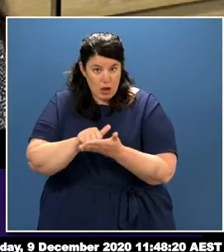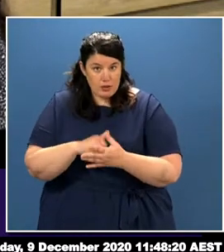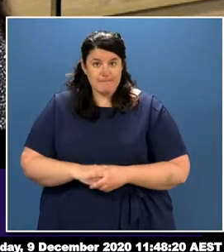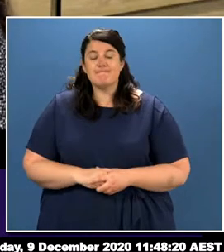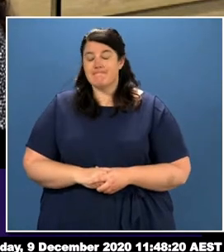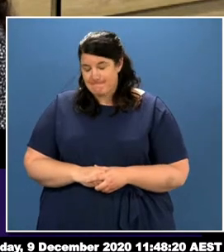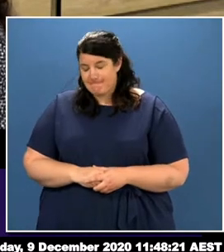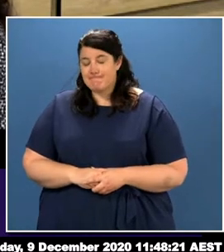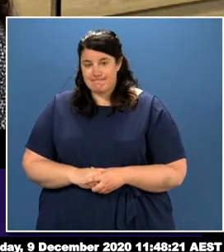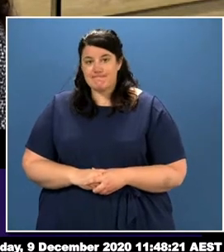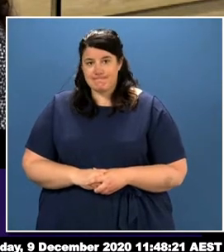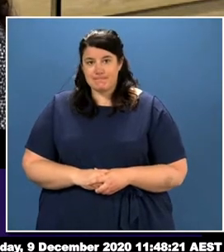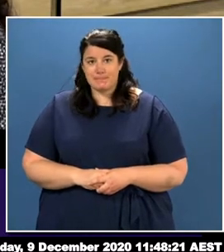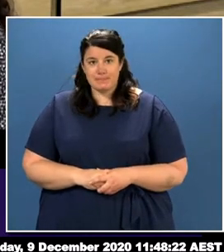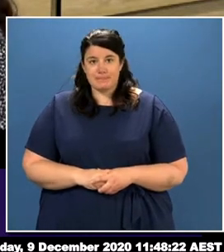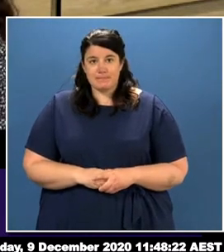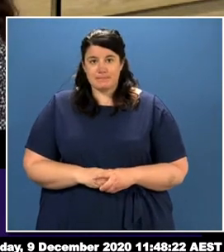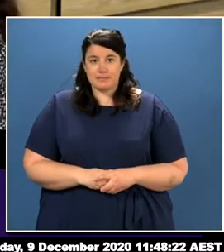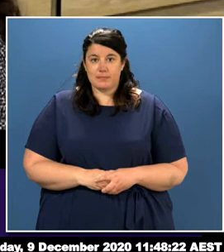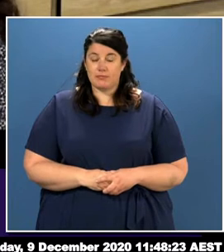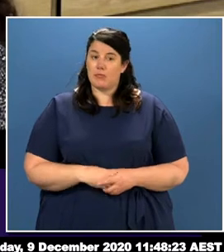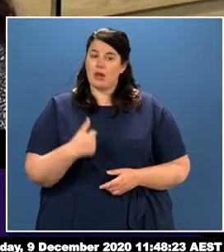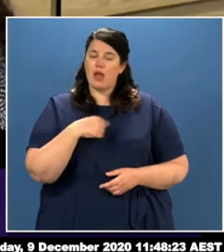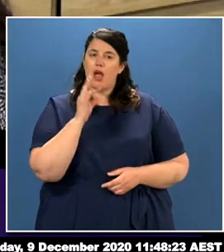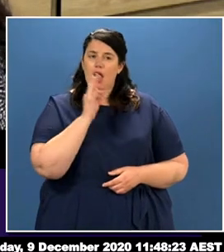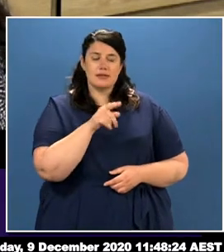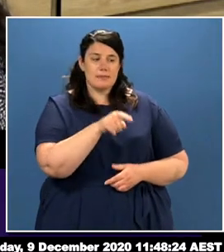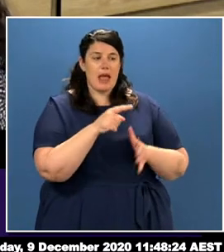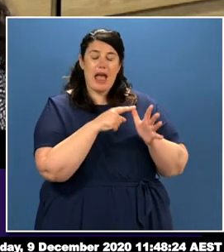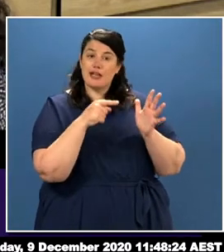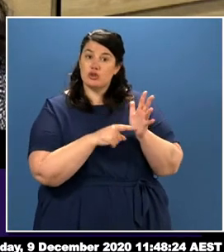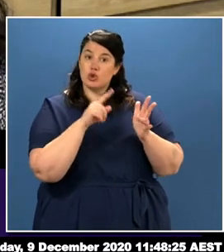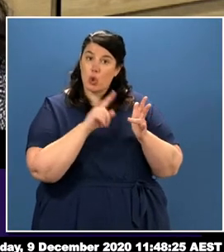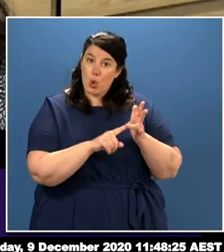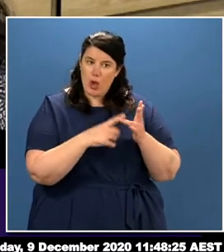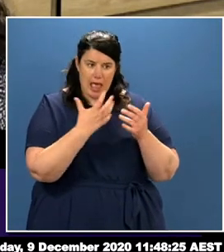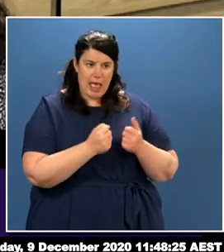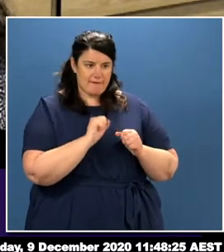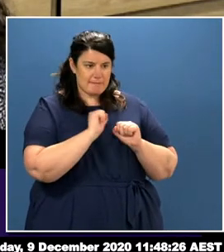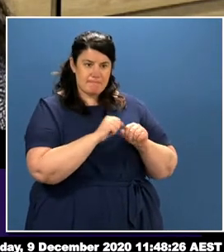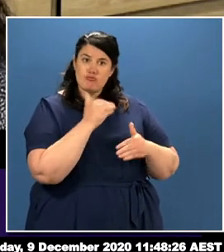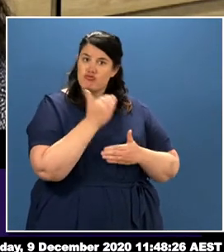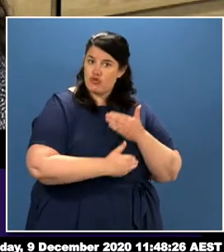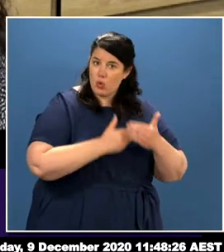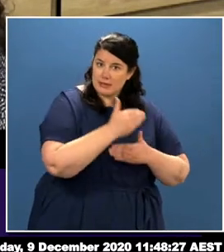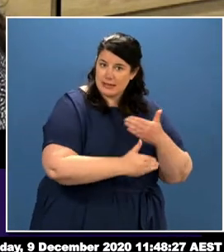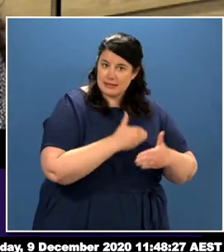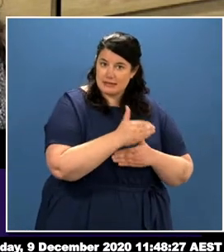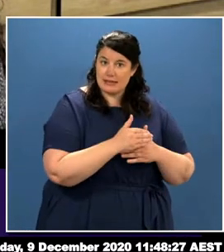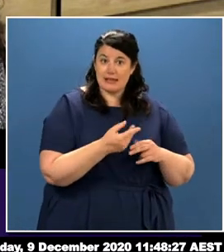And does the ATO have a system whereby an applicant like